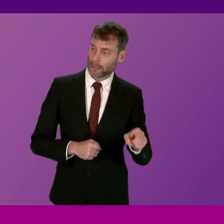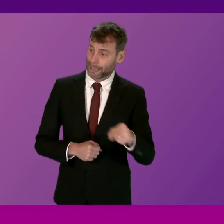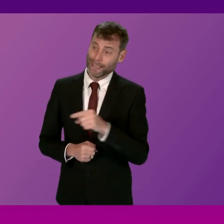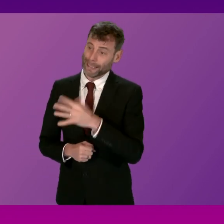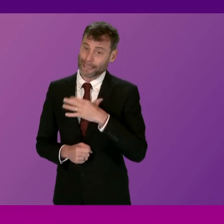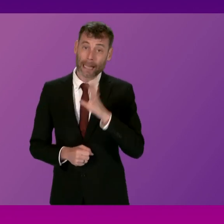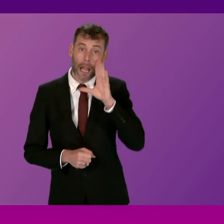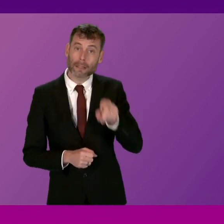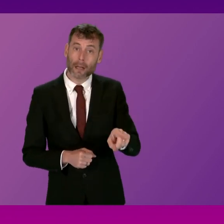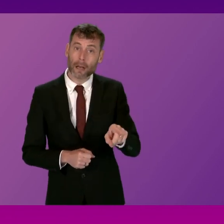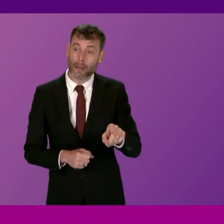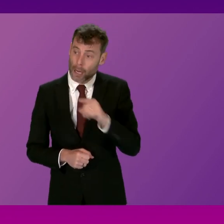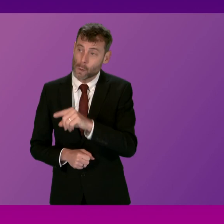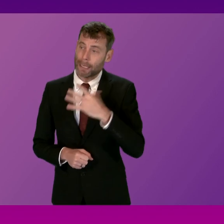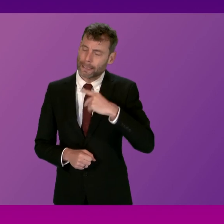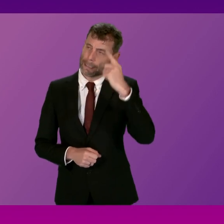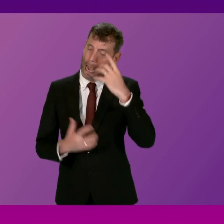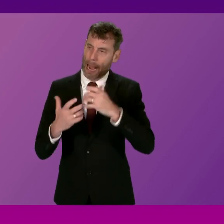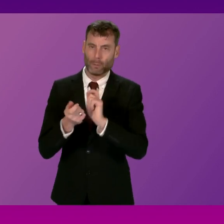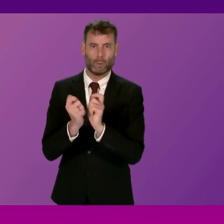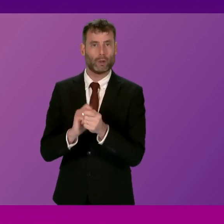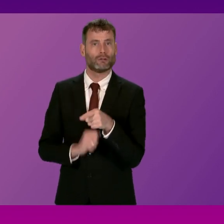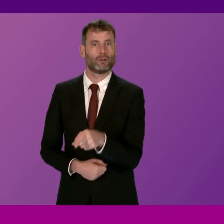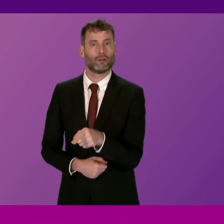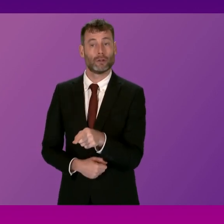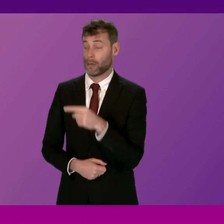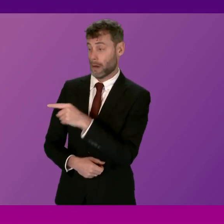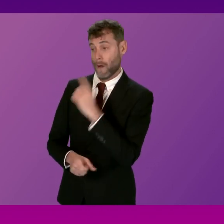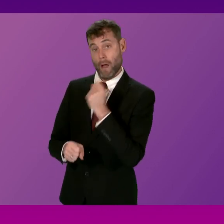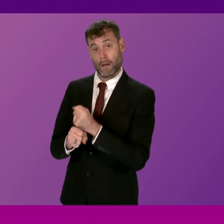I recognise that, as the motion says, the Government has reopened the independent living